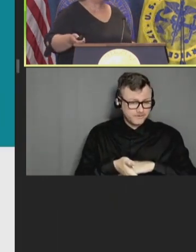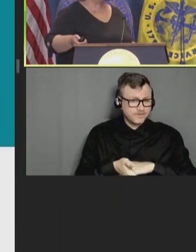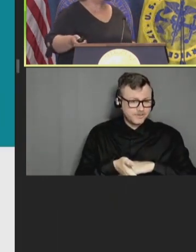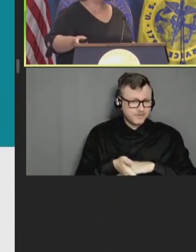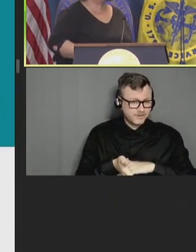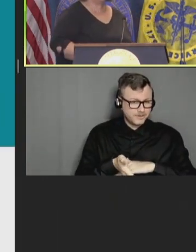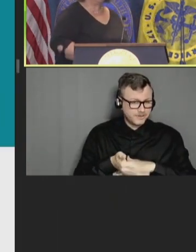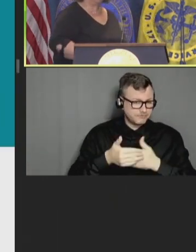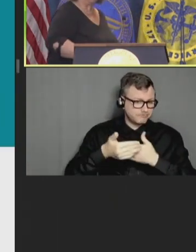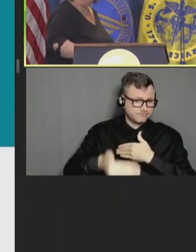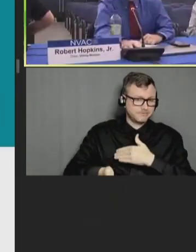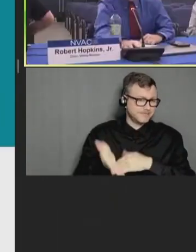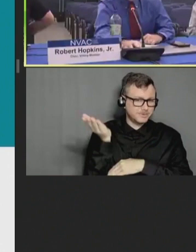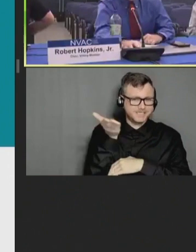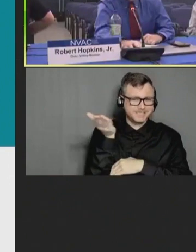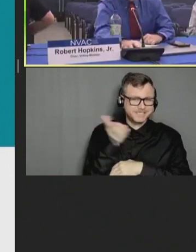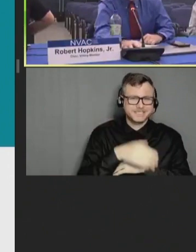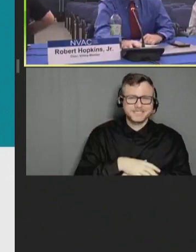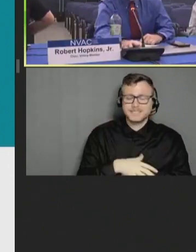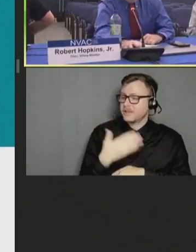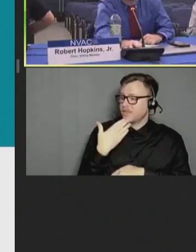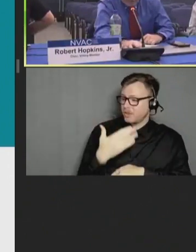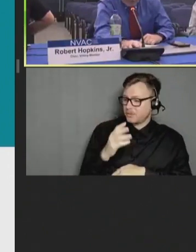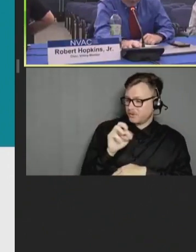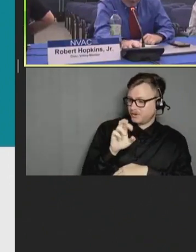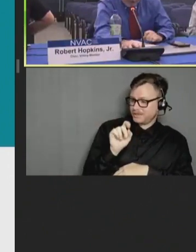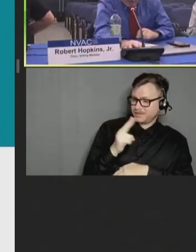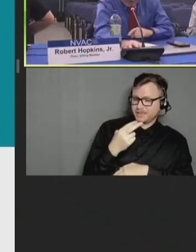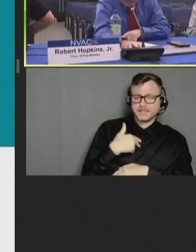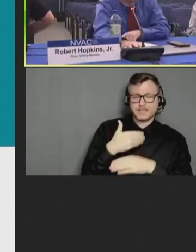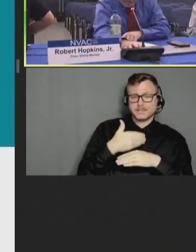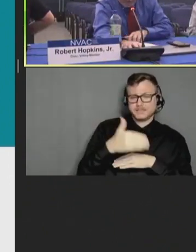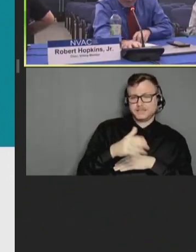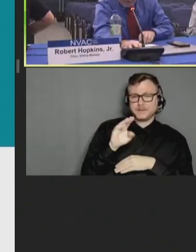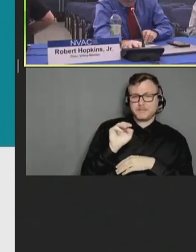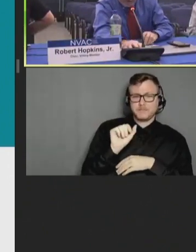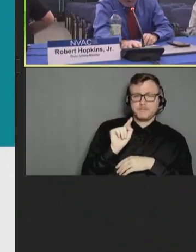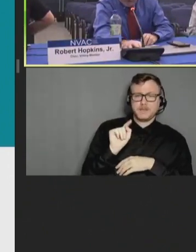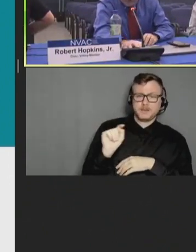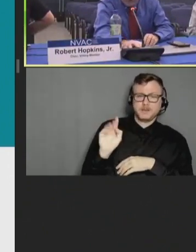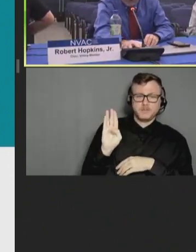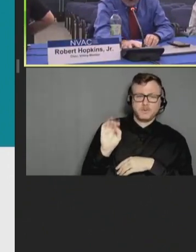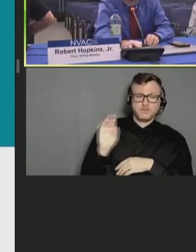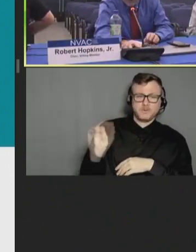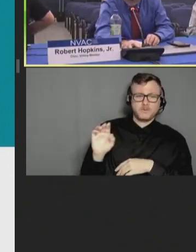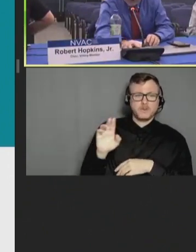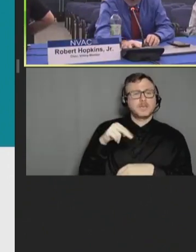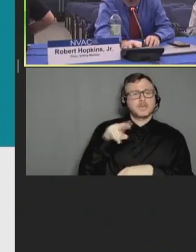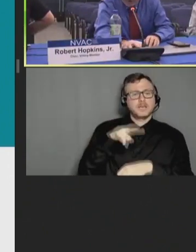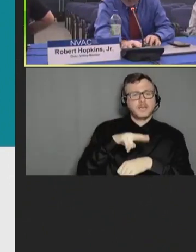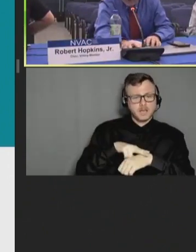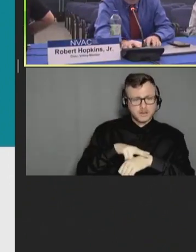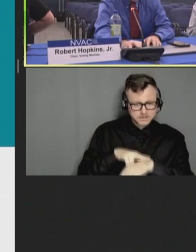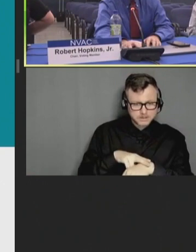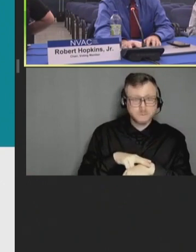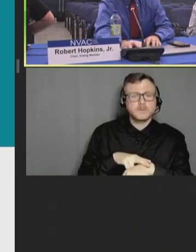Robert Hopkins, Jr.: Thank you very much, Meredith. Our next presenter is Matt Bobo from the National Association of County and City Health Officials.